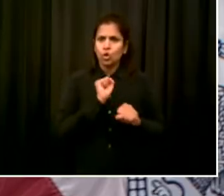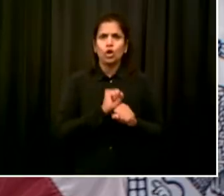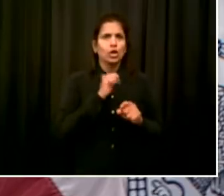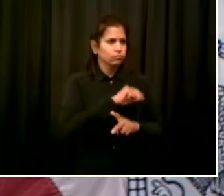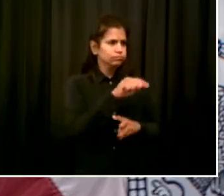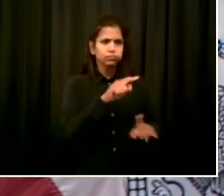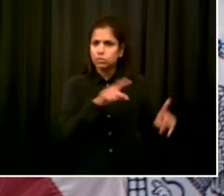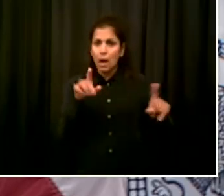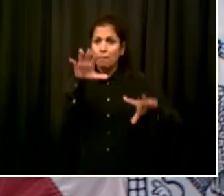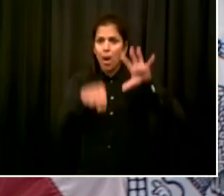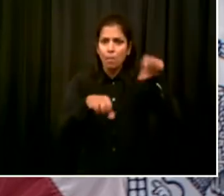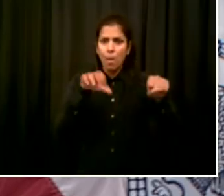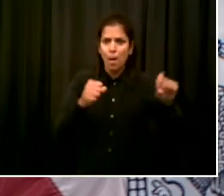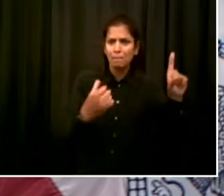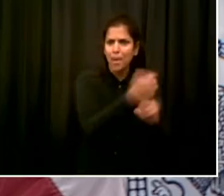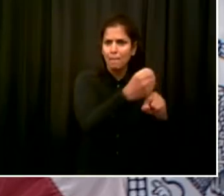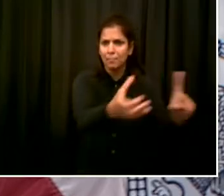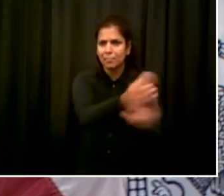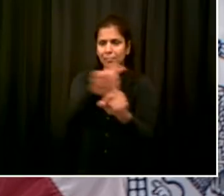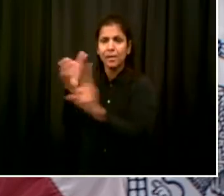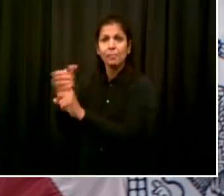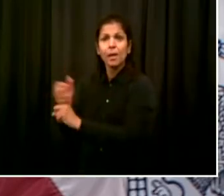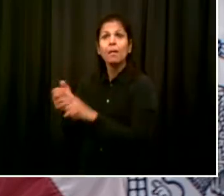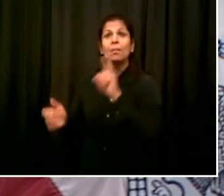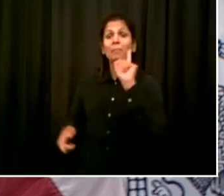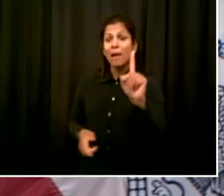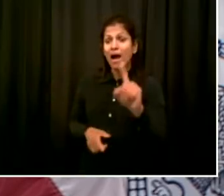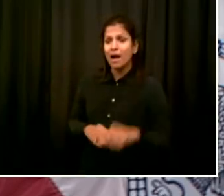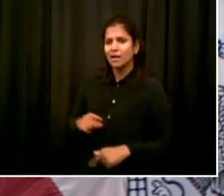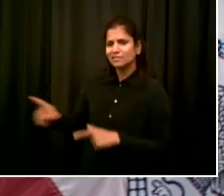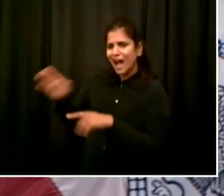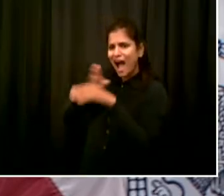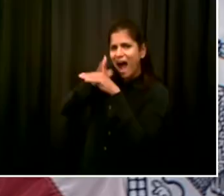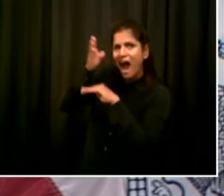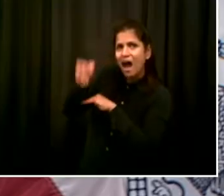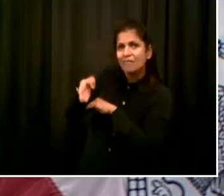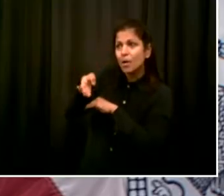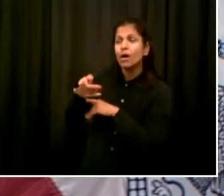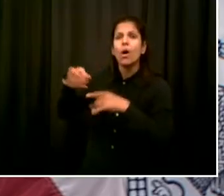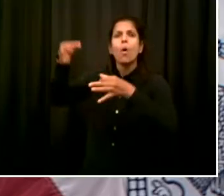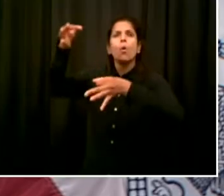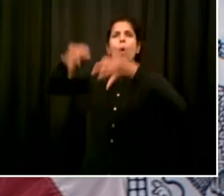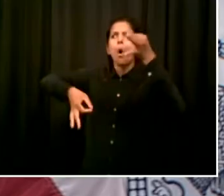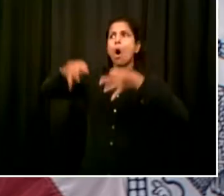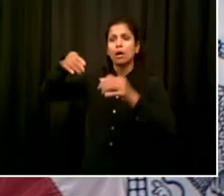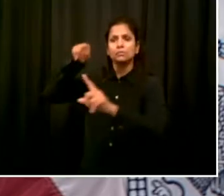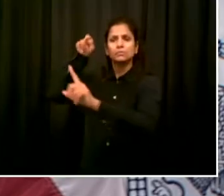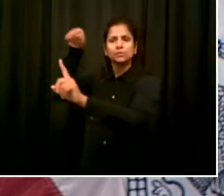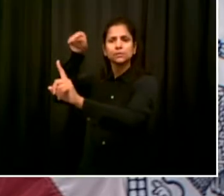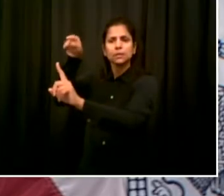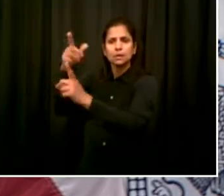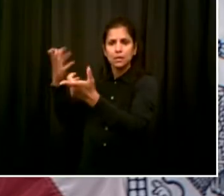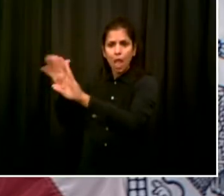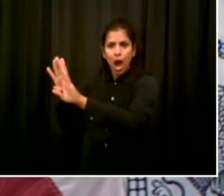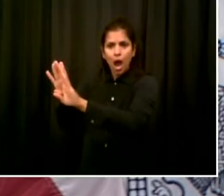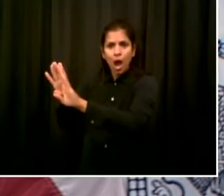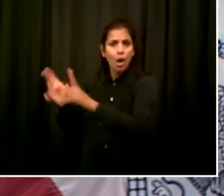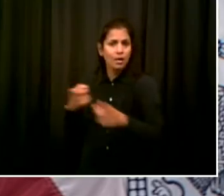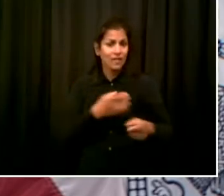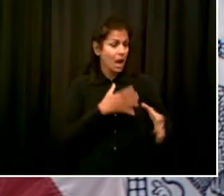HOW THE LAWS BEING APPLIED